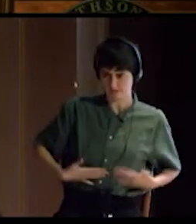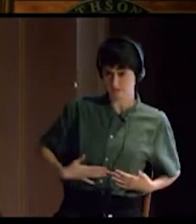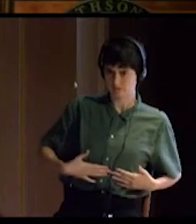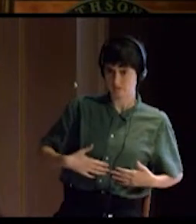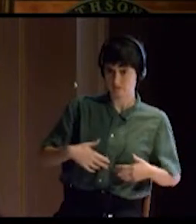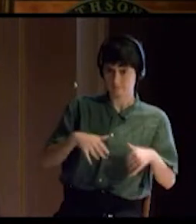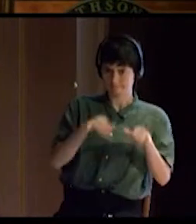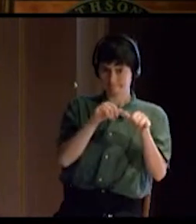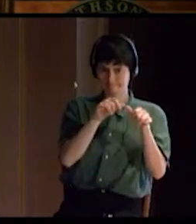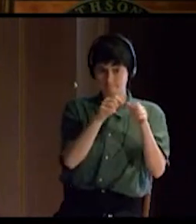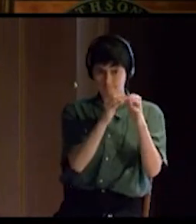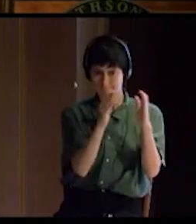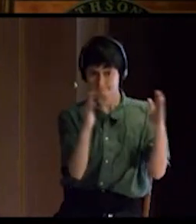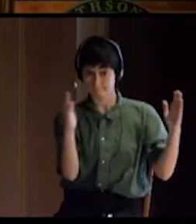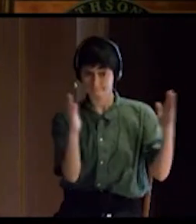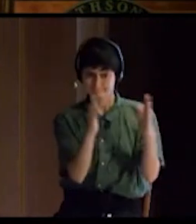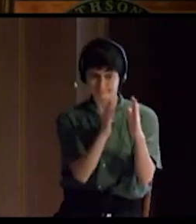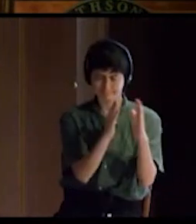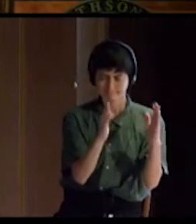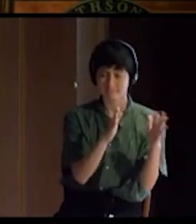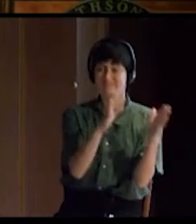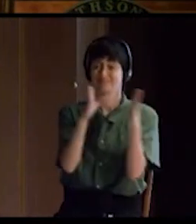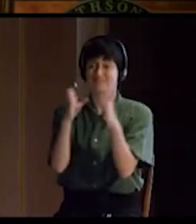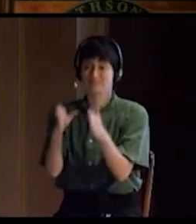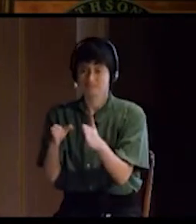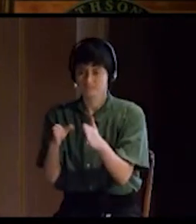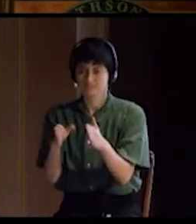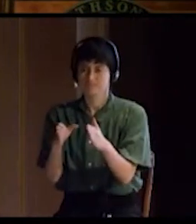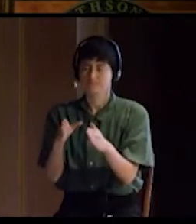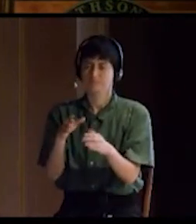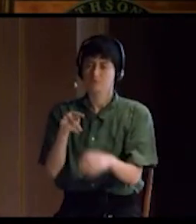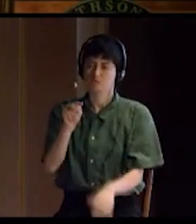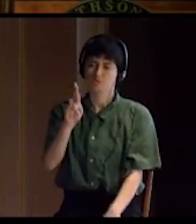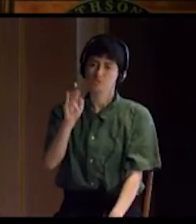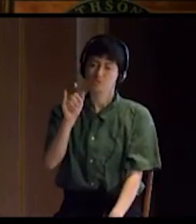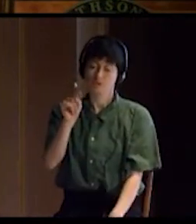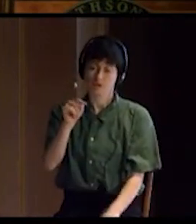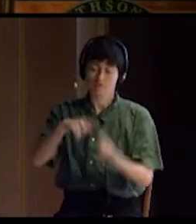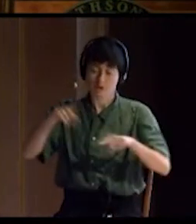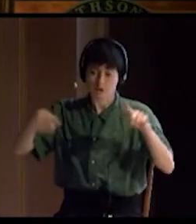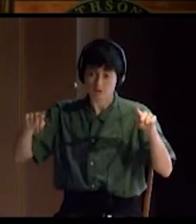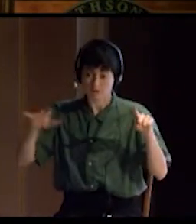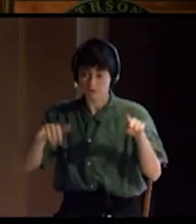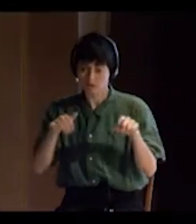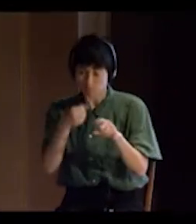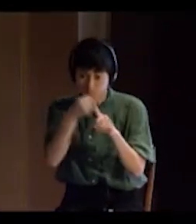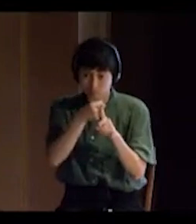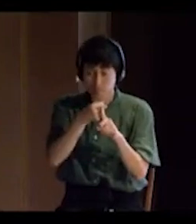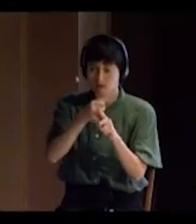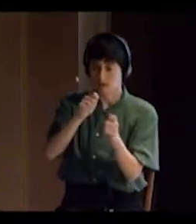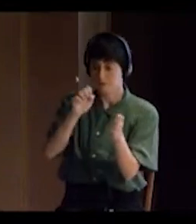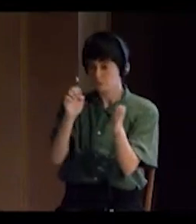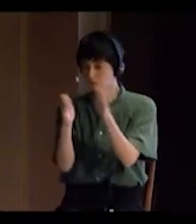how does trait variation affect evolution? And for the wood rat, I was interested in if animals would get bigger at the same rate